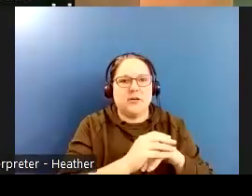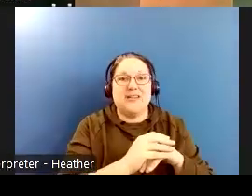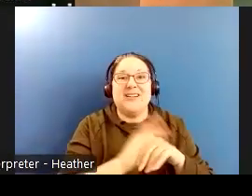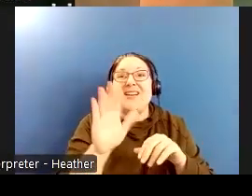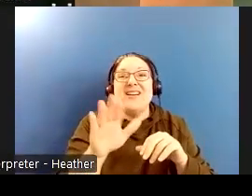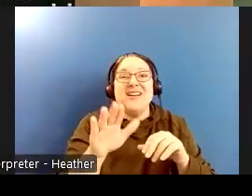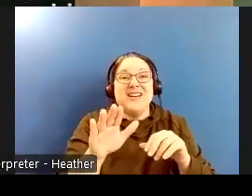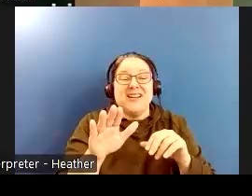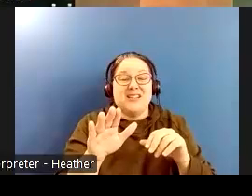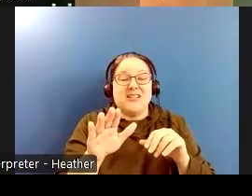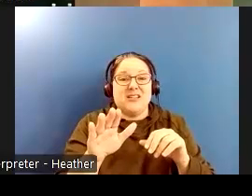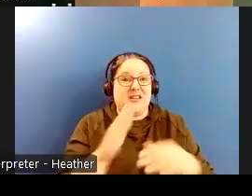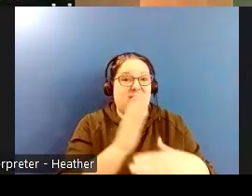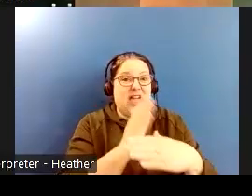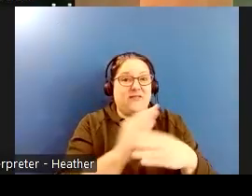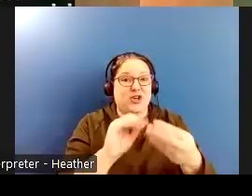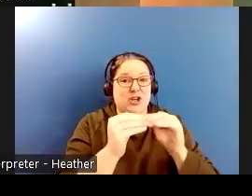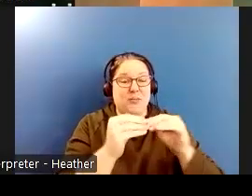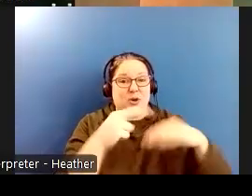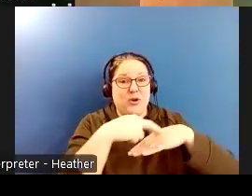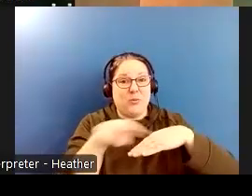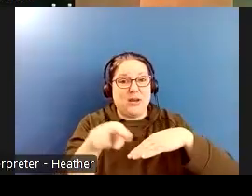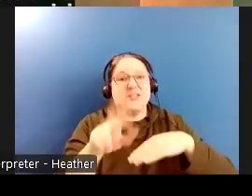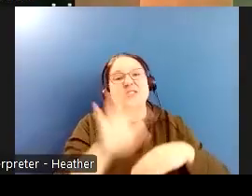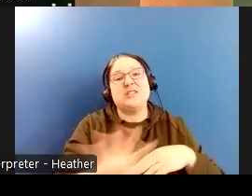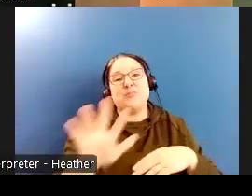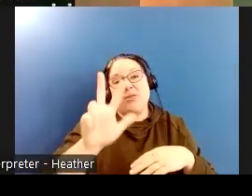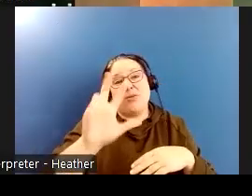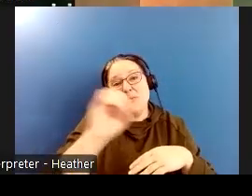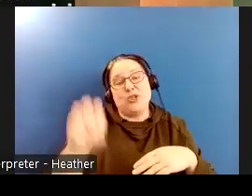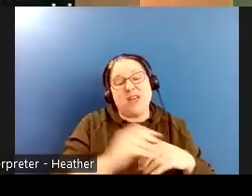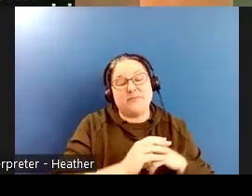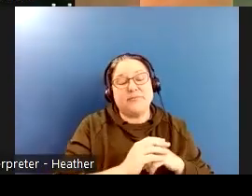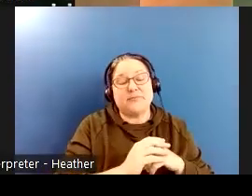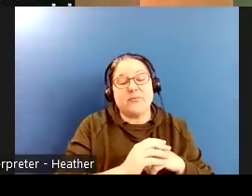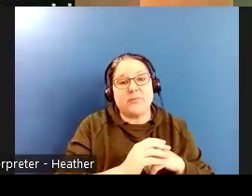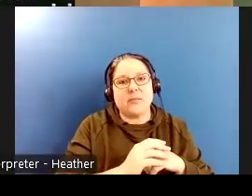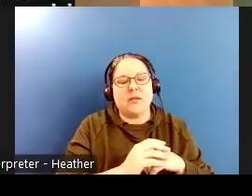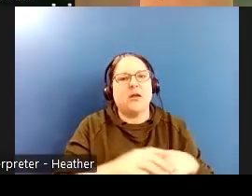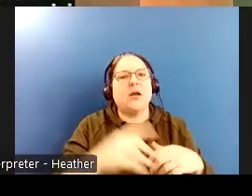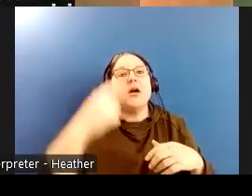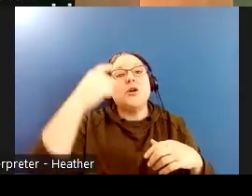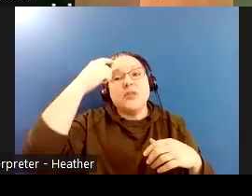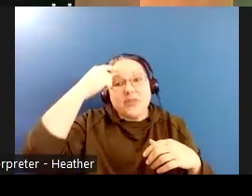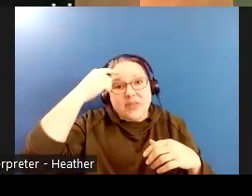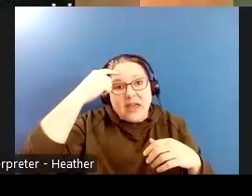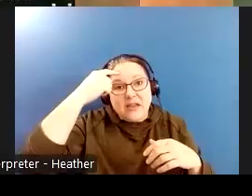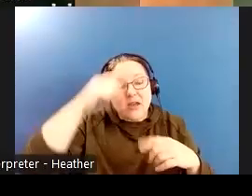the average number of referrals is about 3%. Um and you think about the level of distress uh in